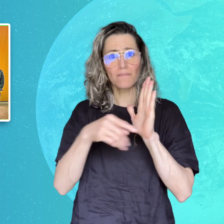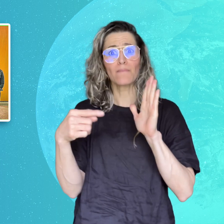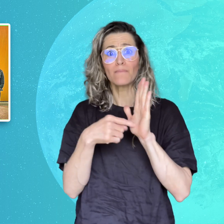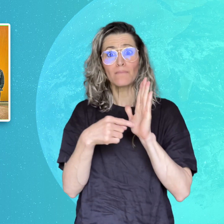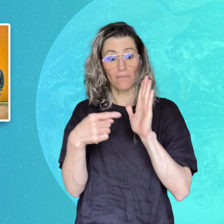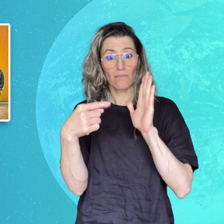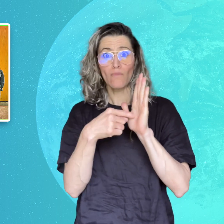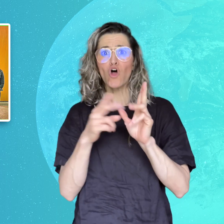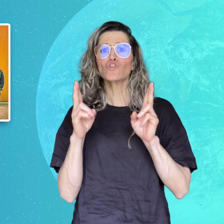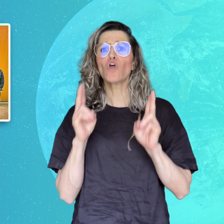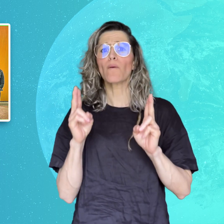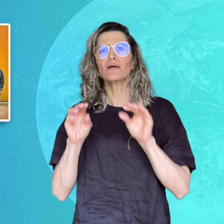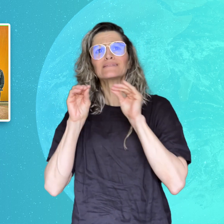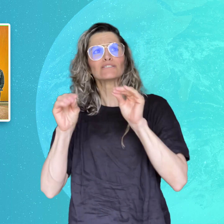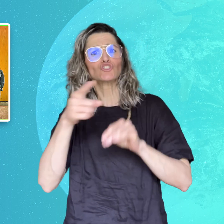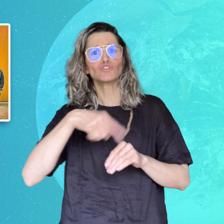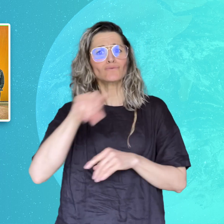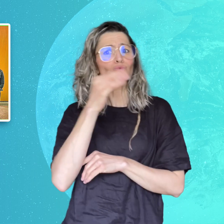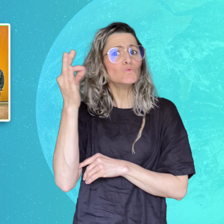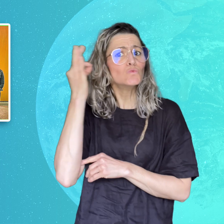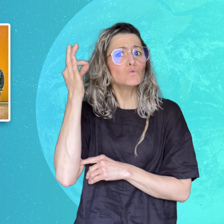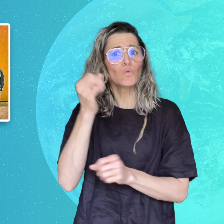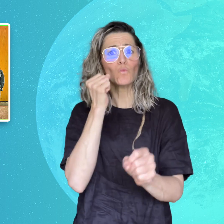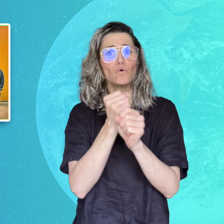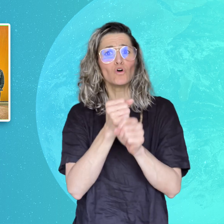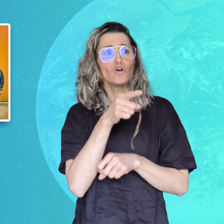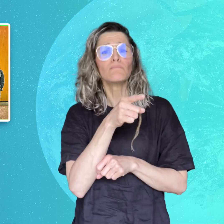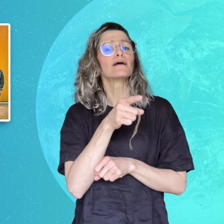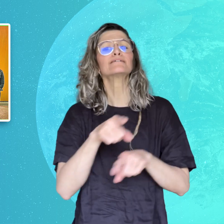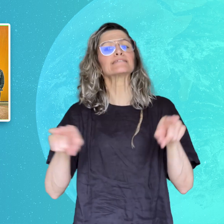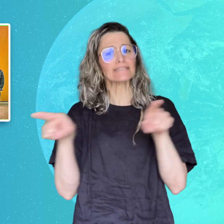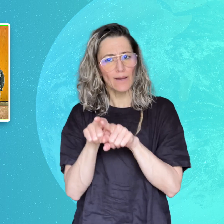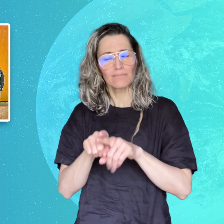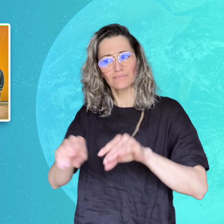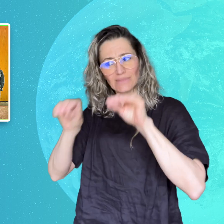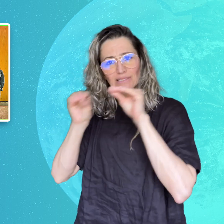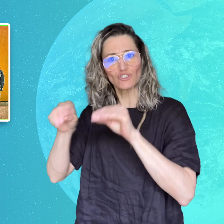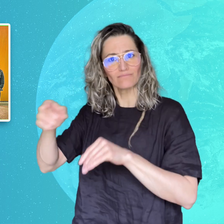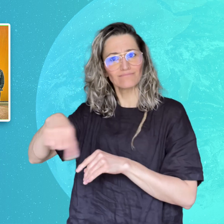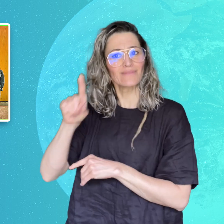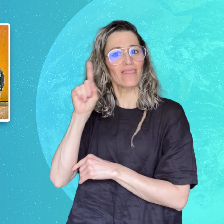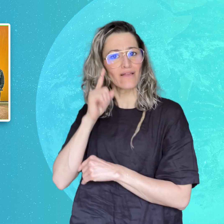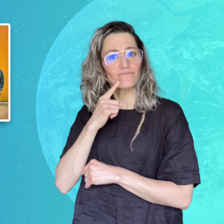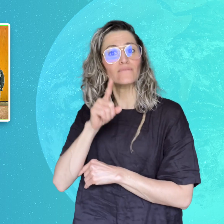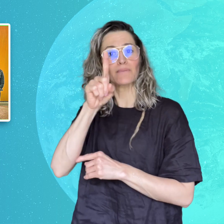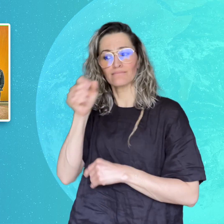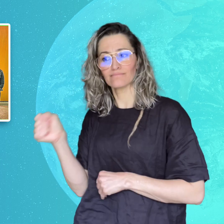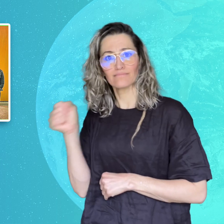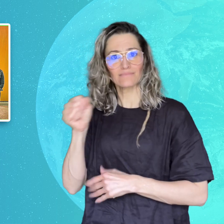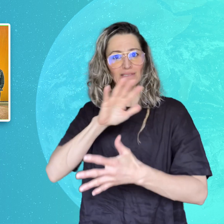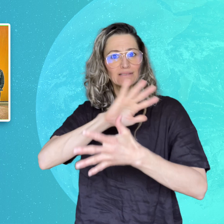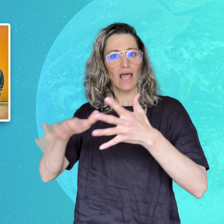The training was the same given to hearing employees,